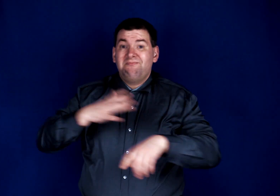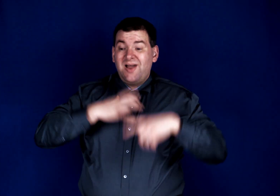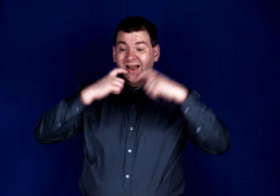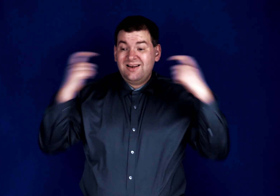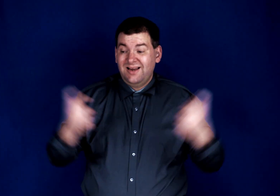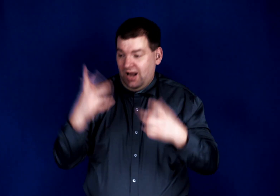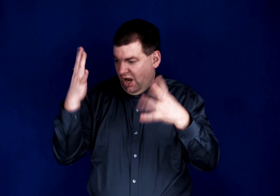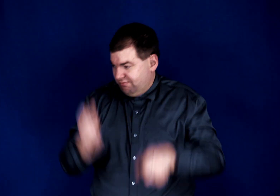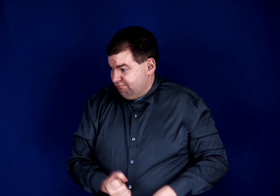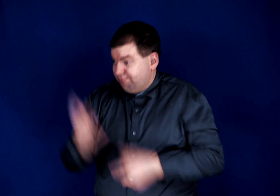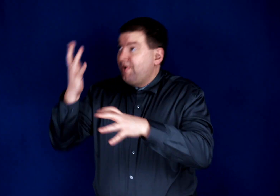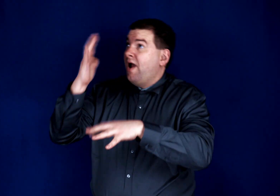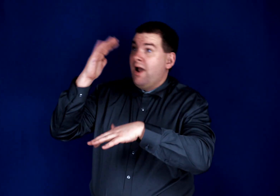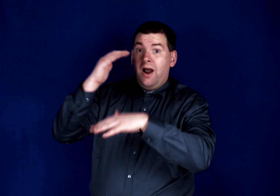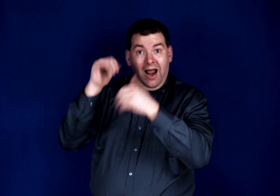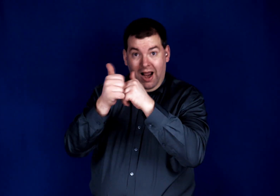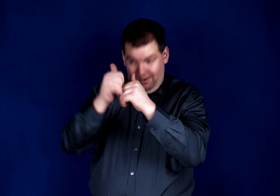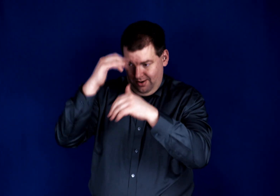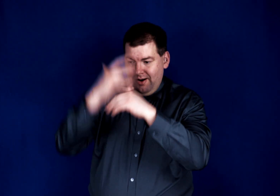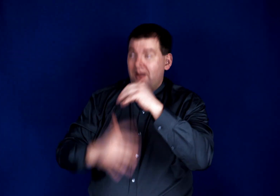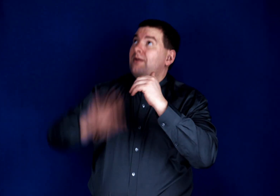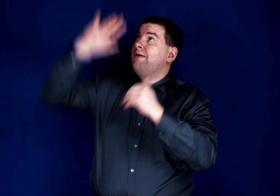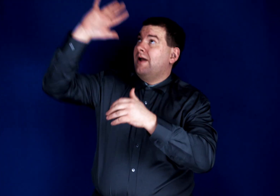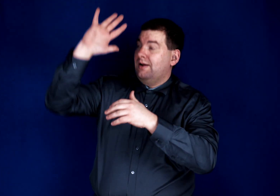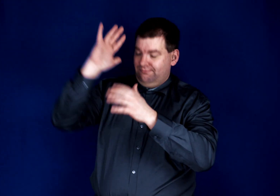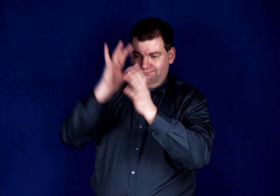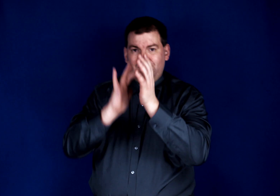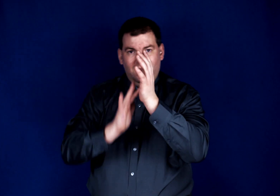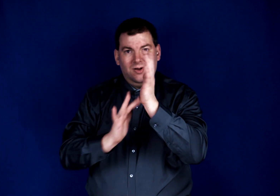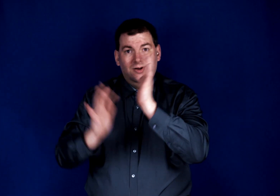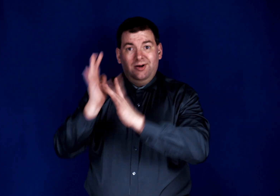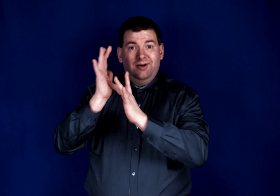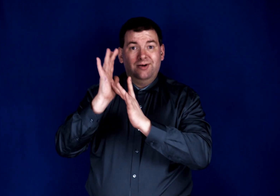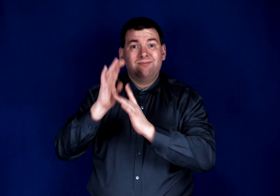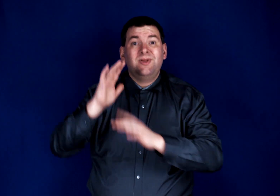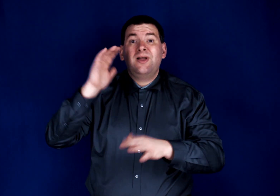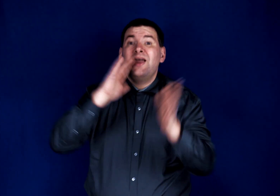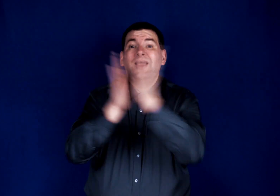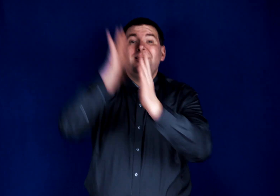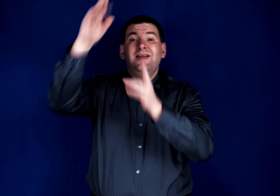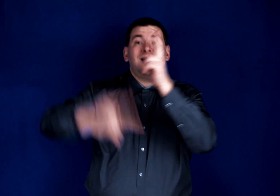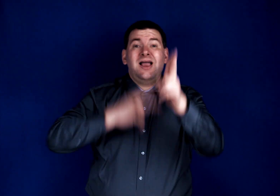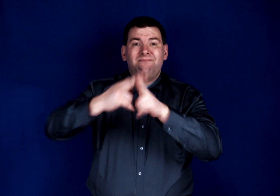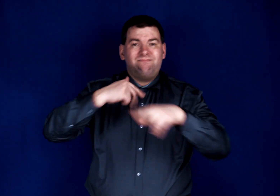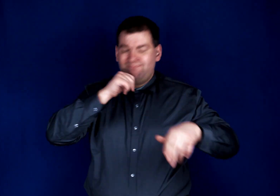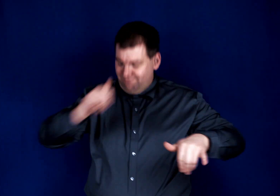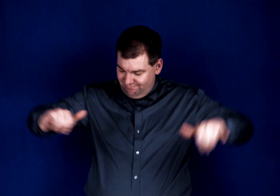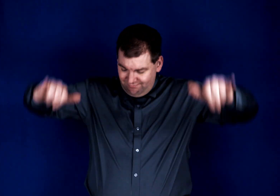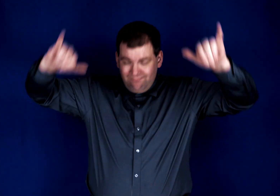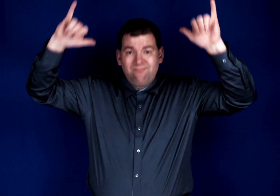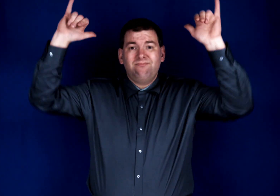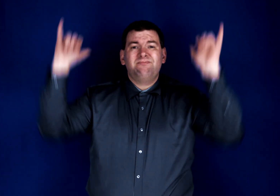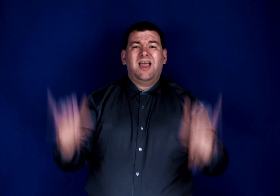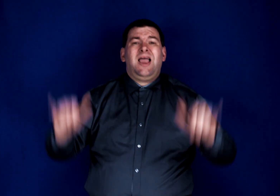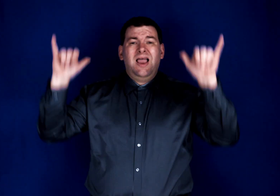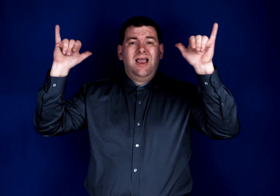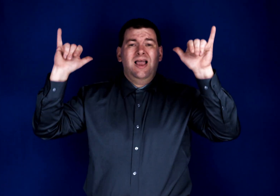My sins have been covered by His blood. Praise His name, I'm not the same.